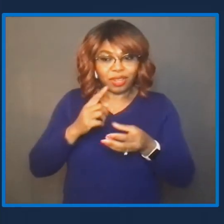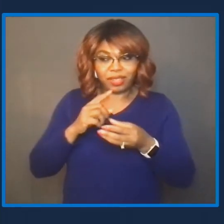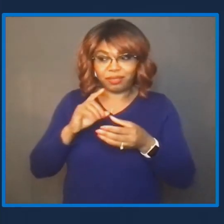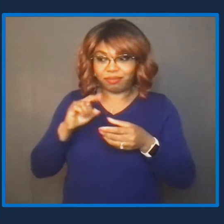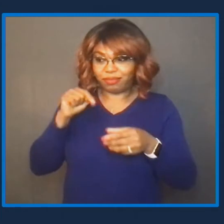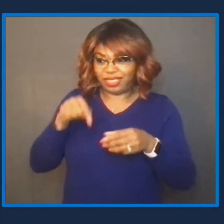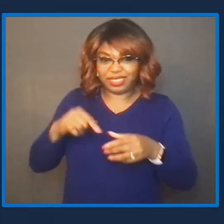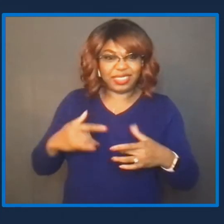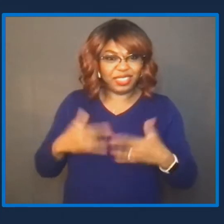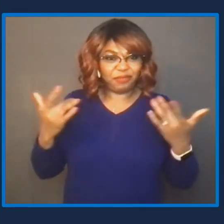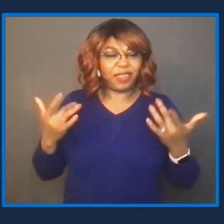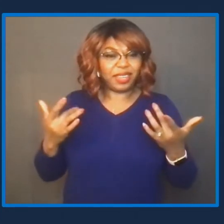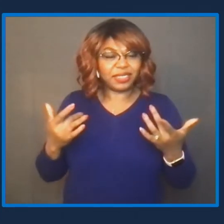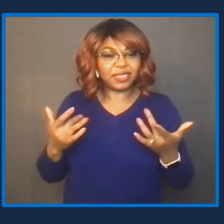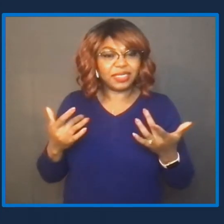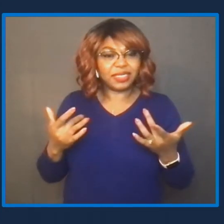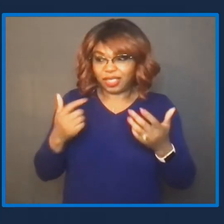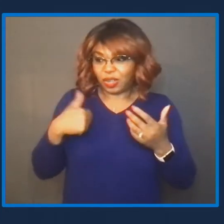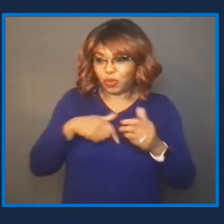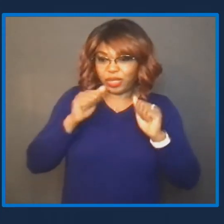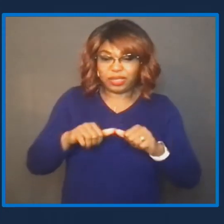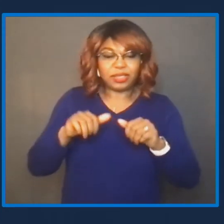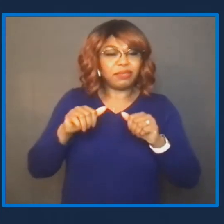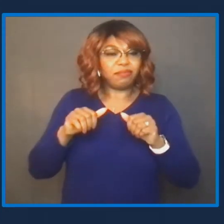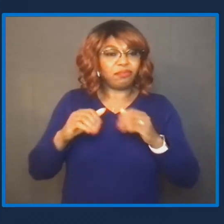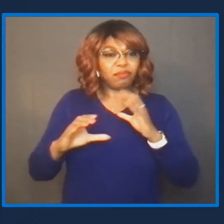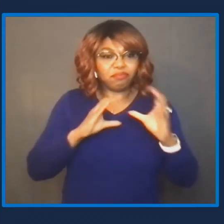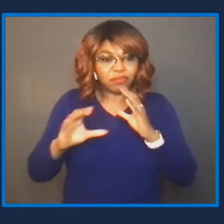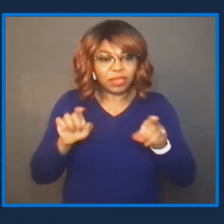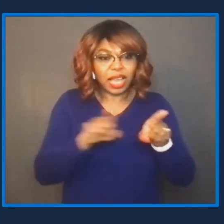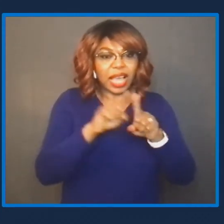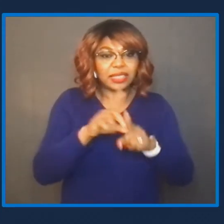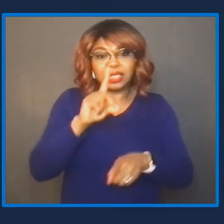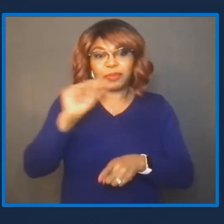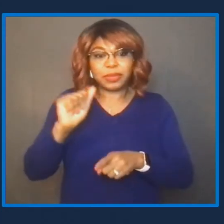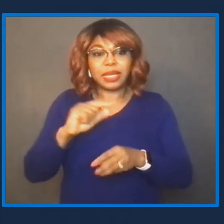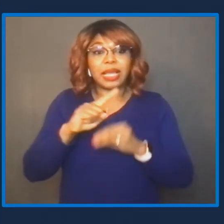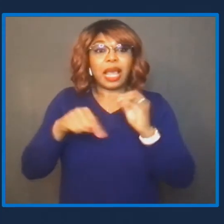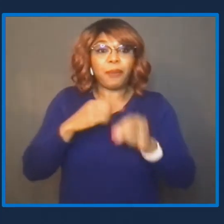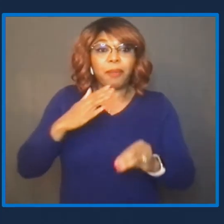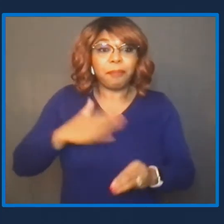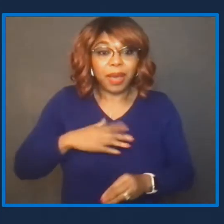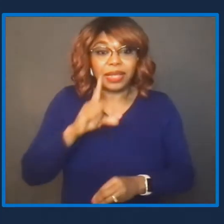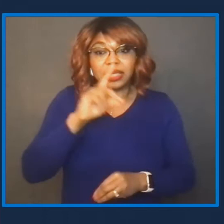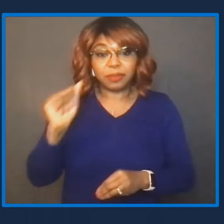able to talk as a disabled person about my disability, about my challenges